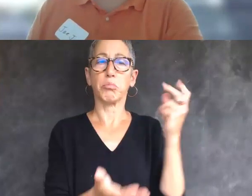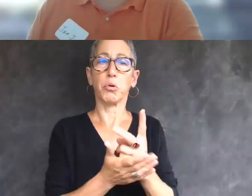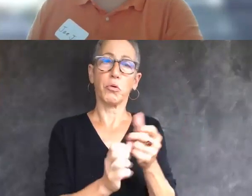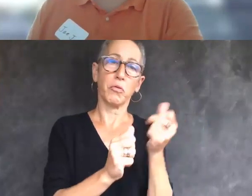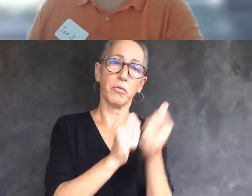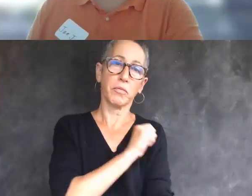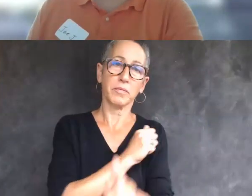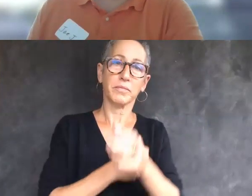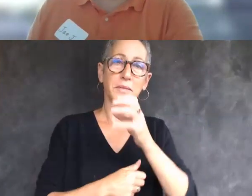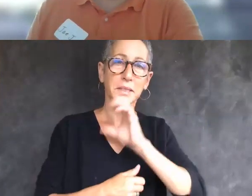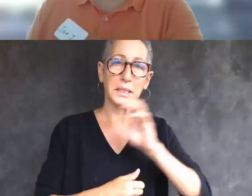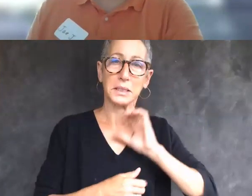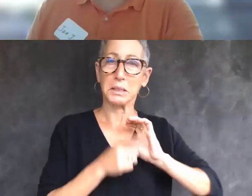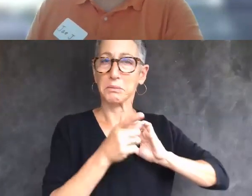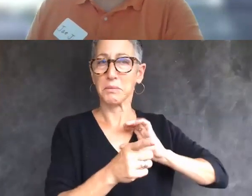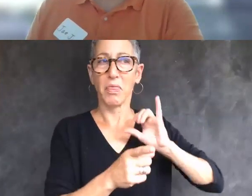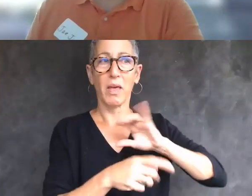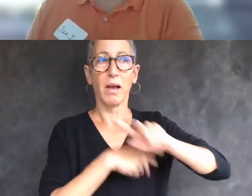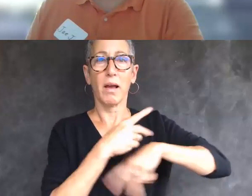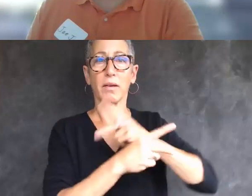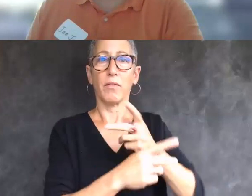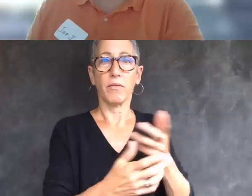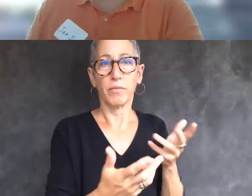what we will accept in terms of how we treat each other is important.